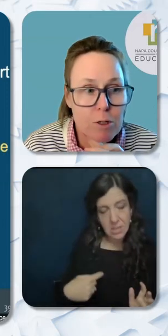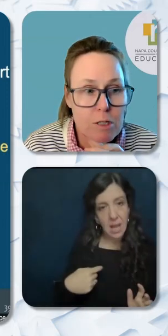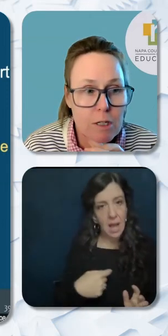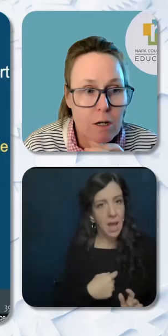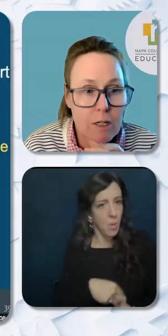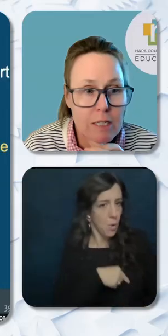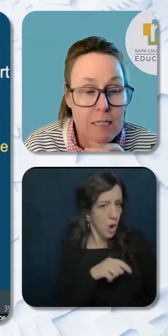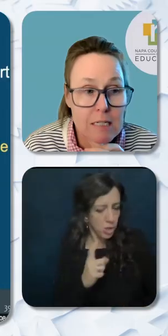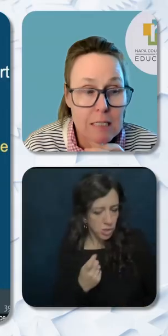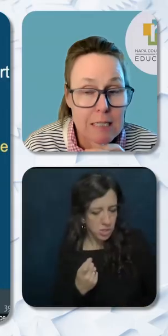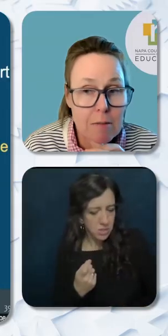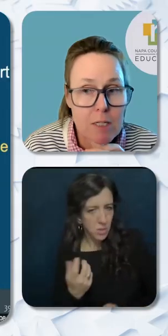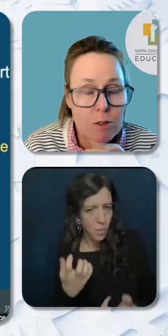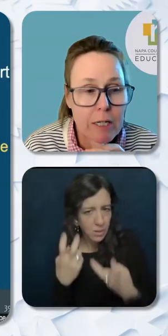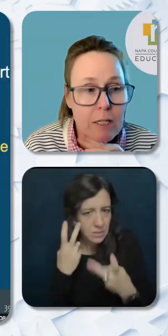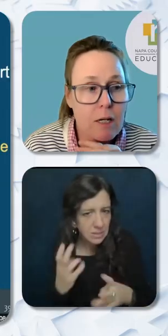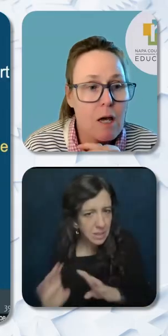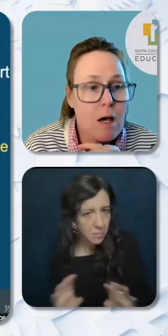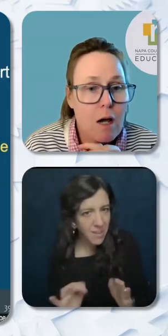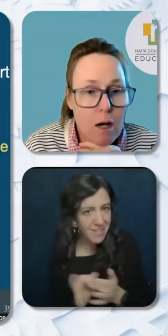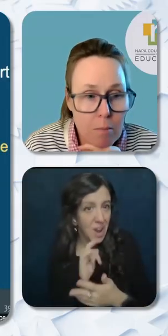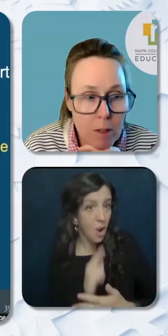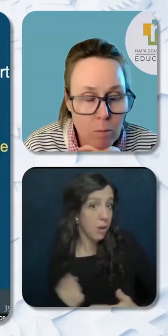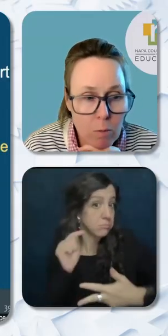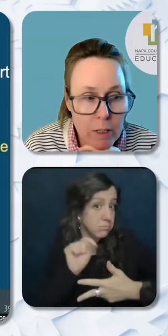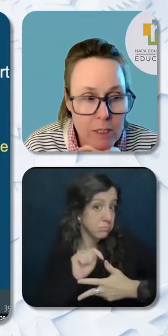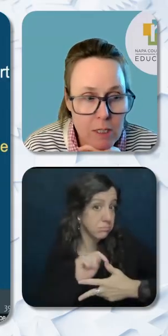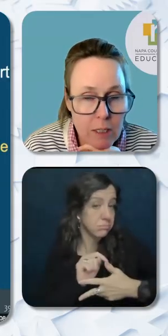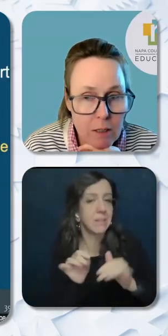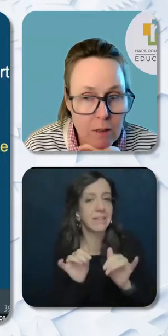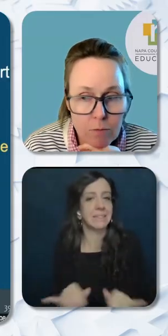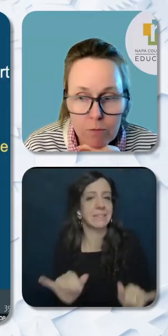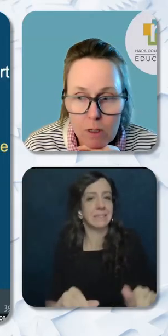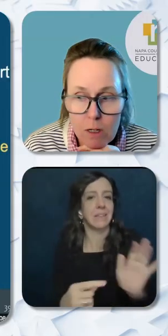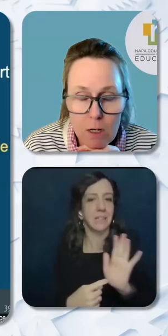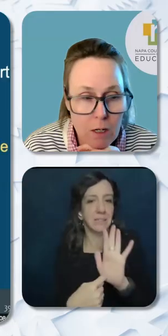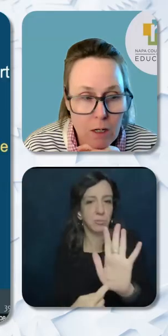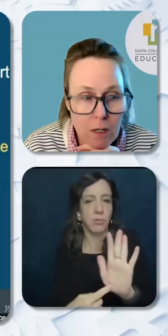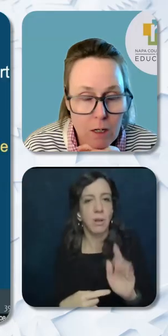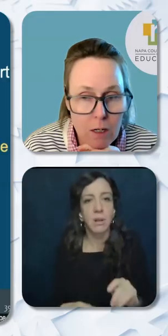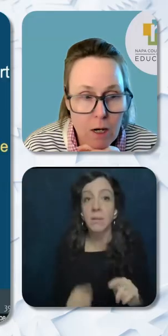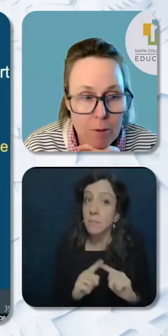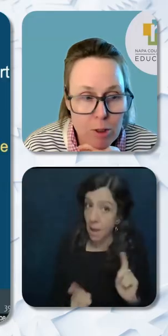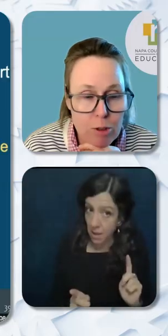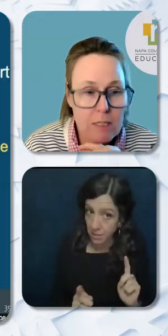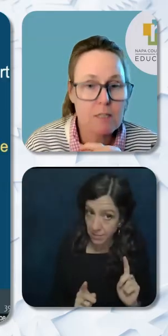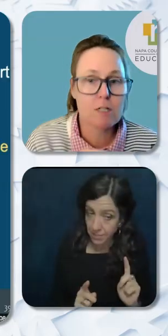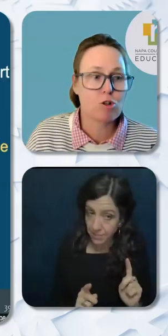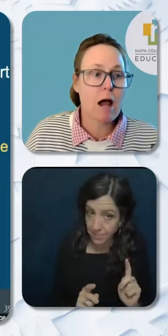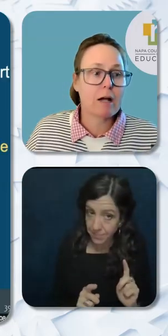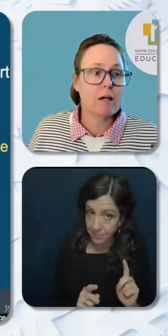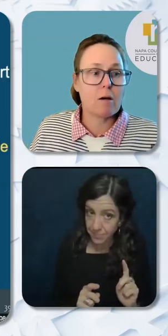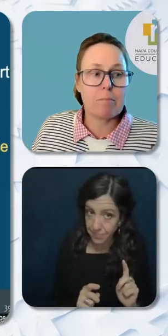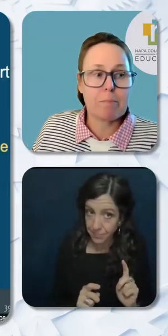behaviors that are consistently demonstrated, but we wanted to give, opportunity to track,